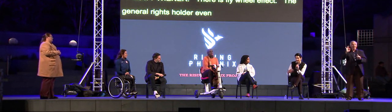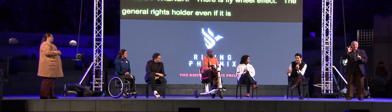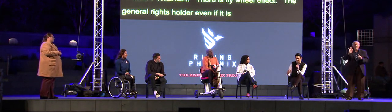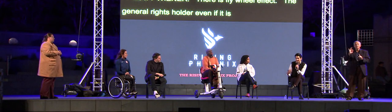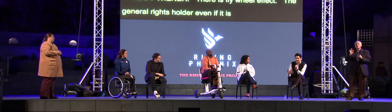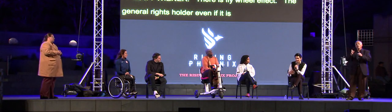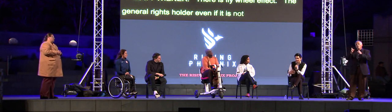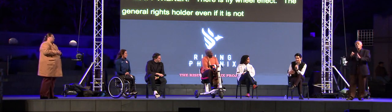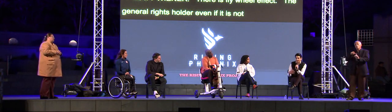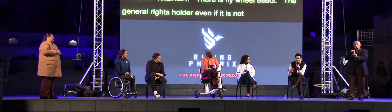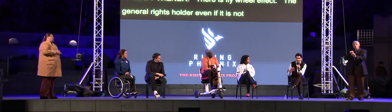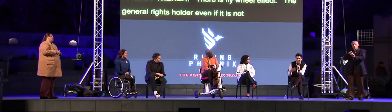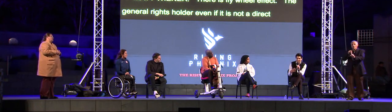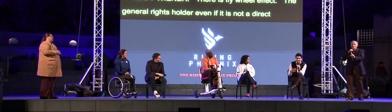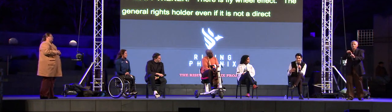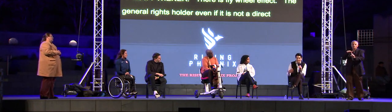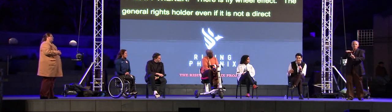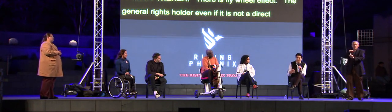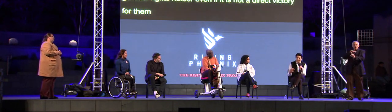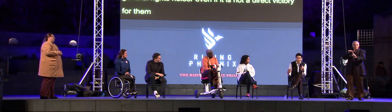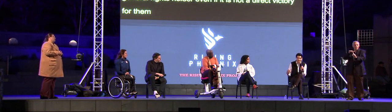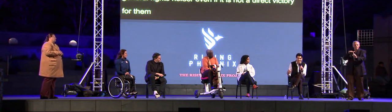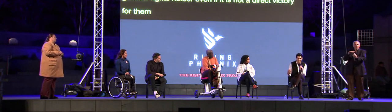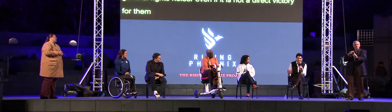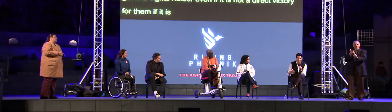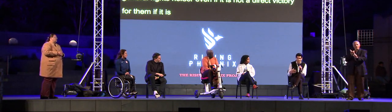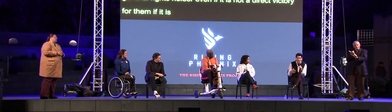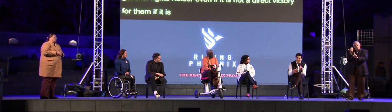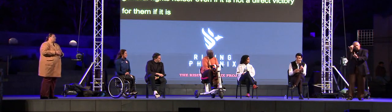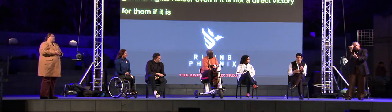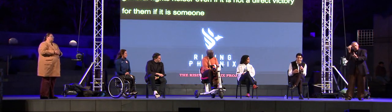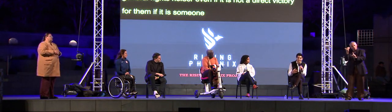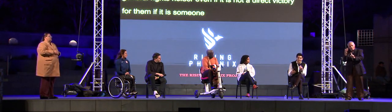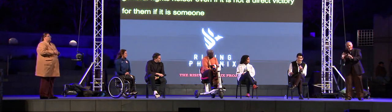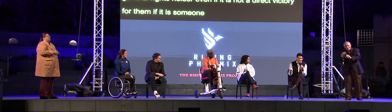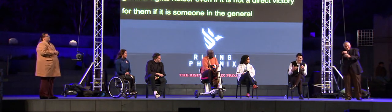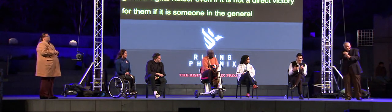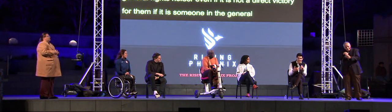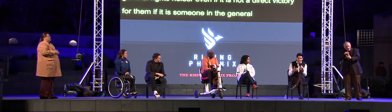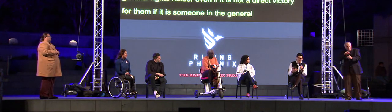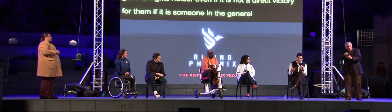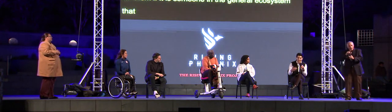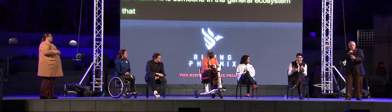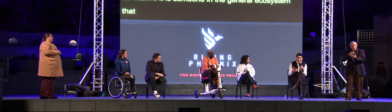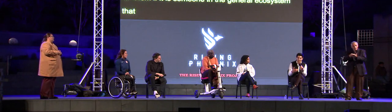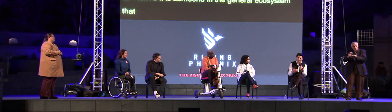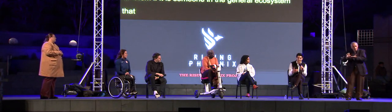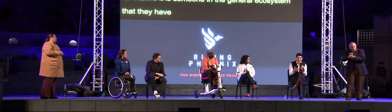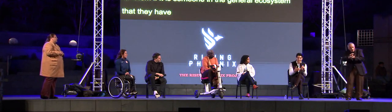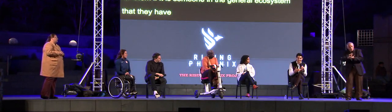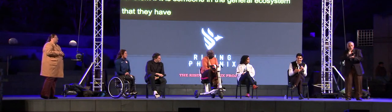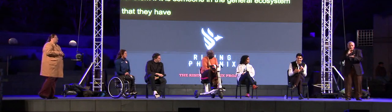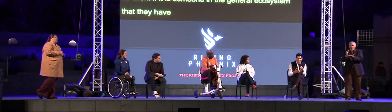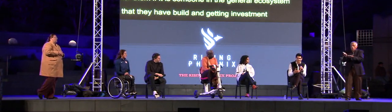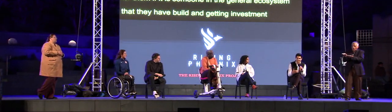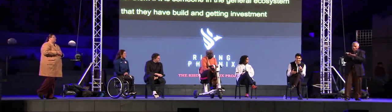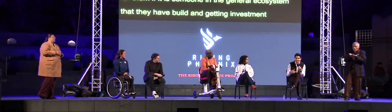in the general ecosystem that they have built, and they're getting investment, and they're capturing investment into that ecosystem,